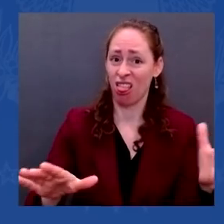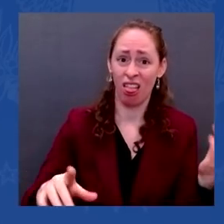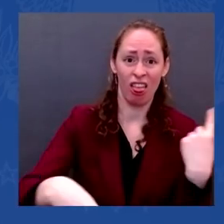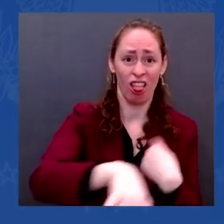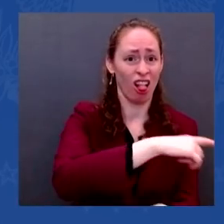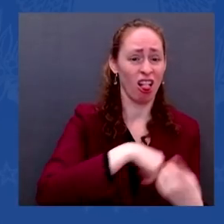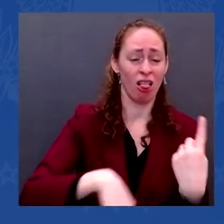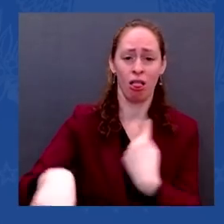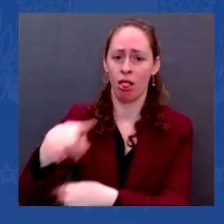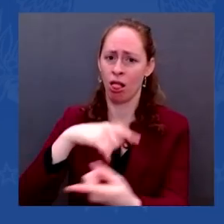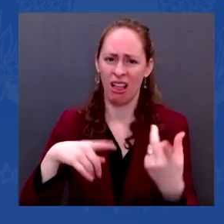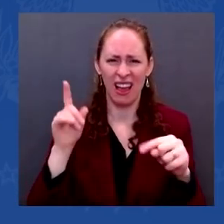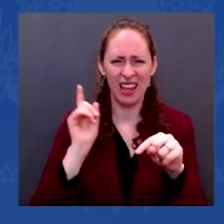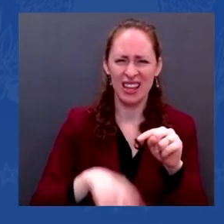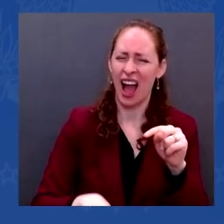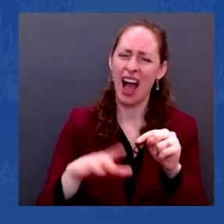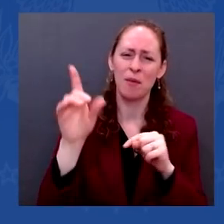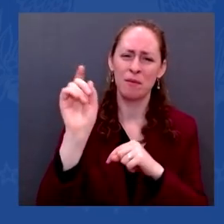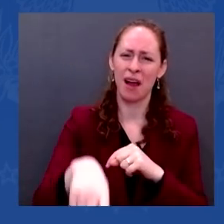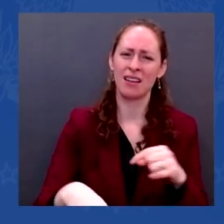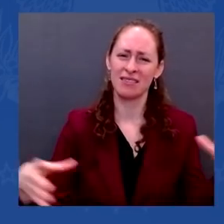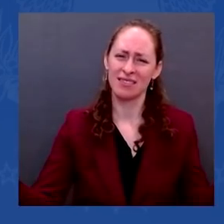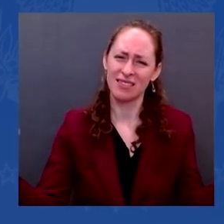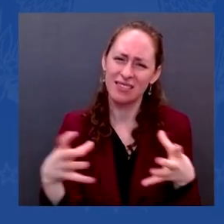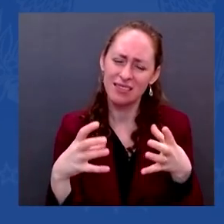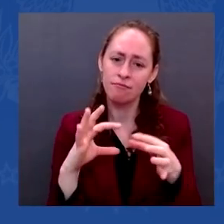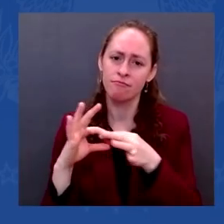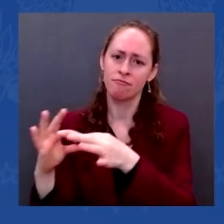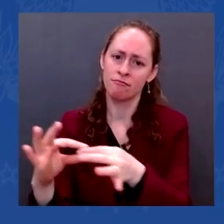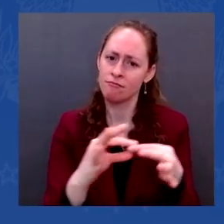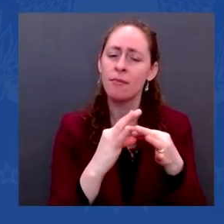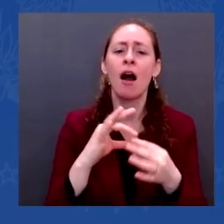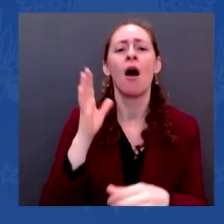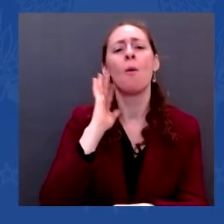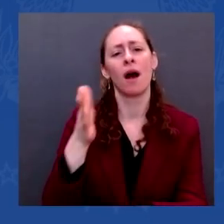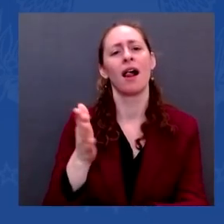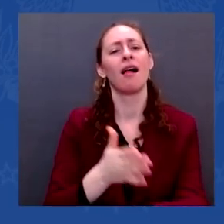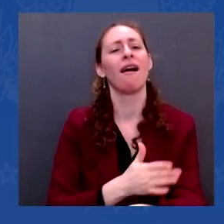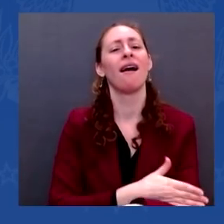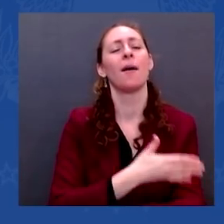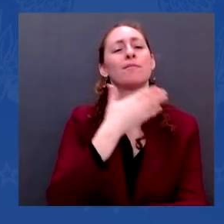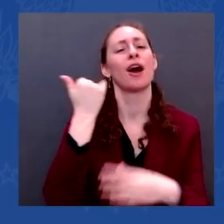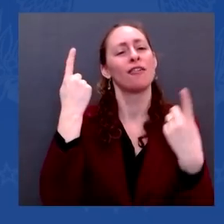With history and God watching, we will have to prove that there is nothing beyond the capacity of the United States